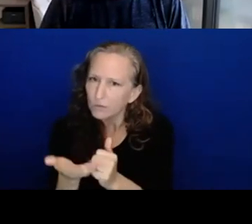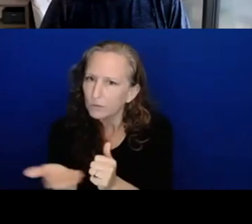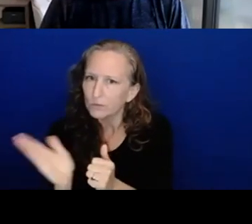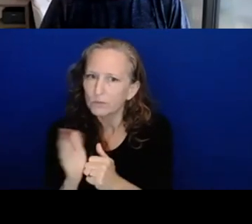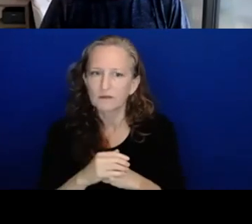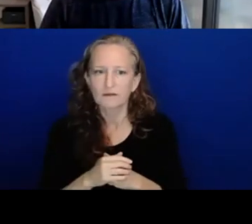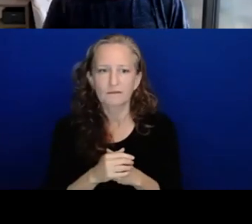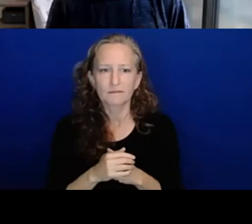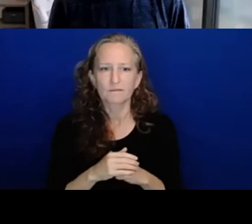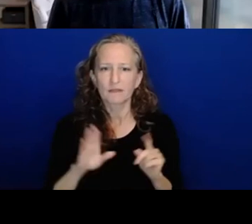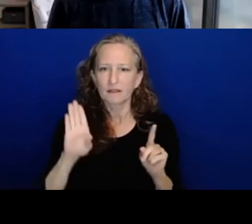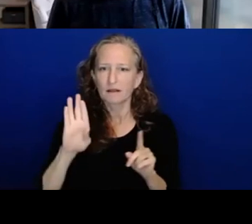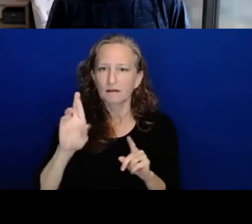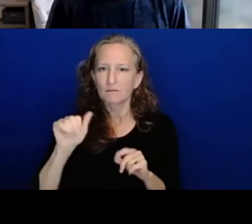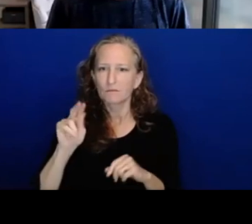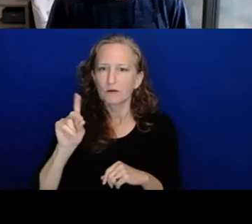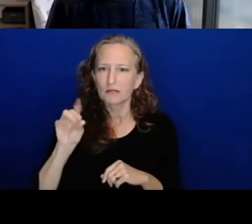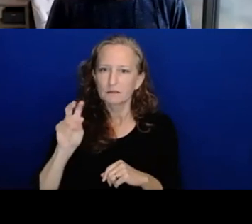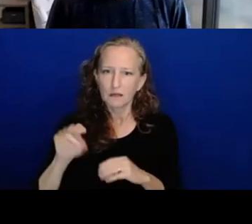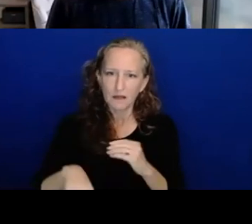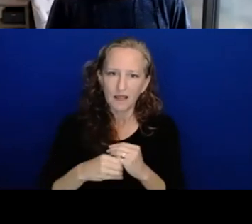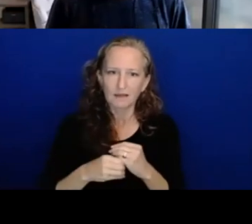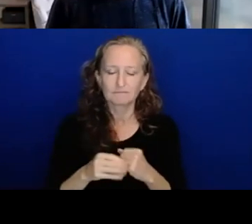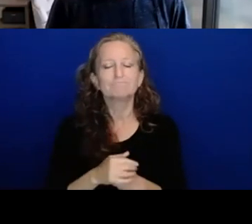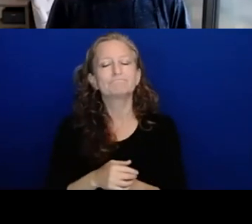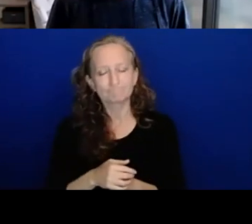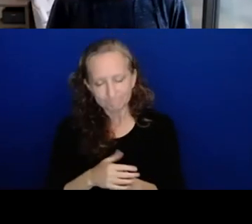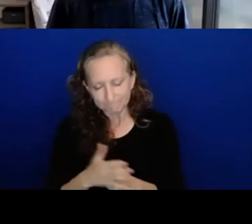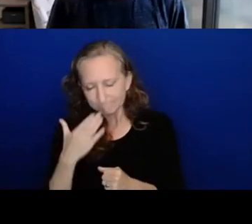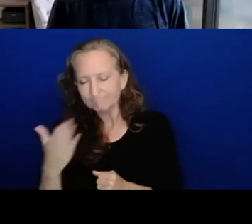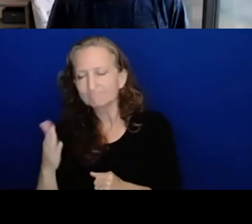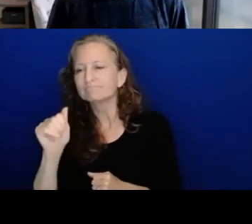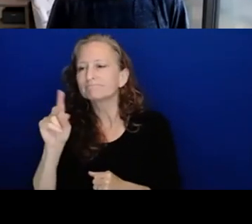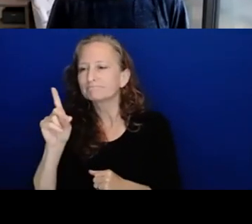Couldn't agree more, Andre. With our team, it's challenging long held assumptions in